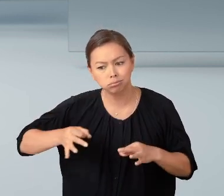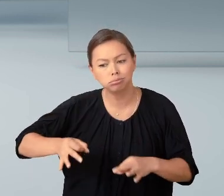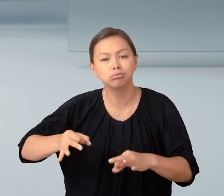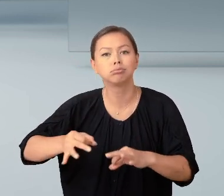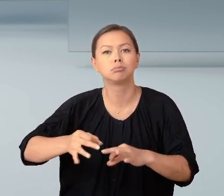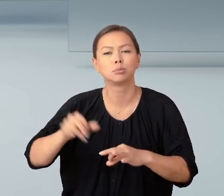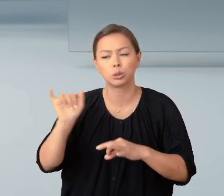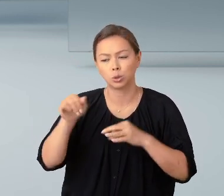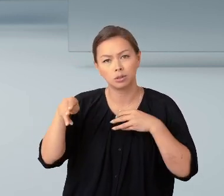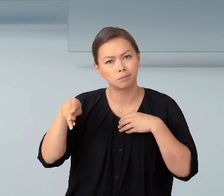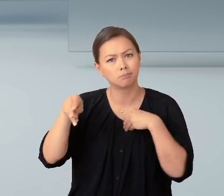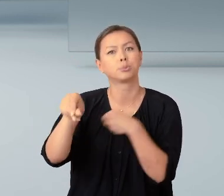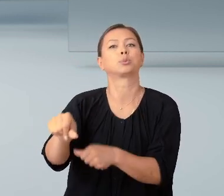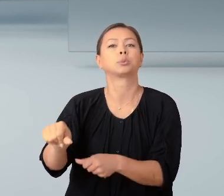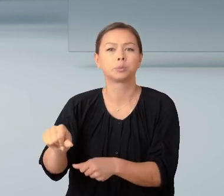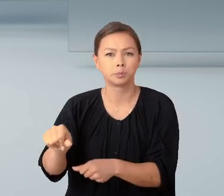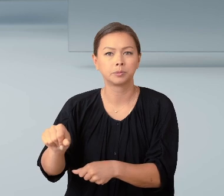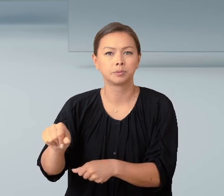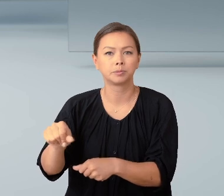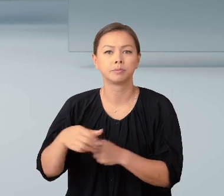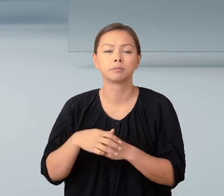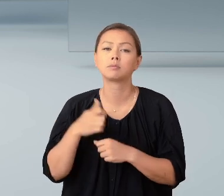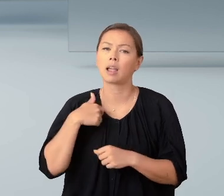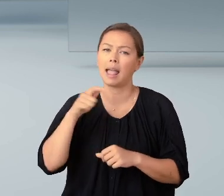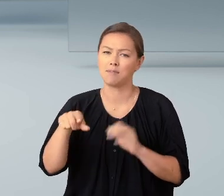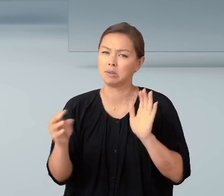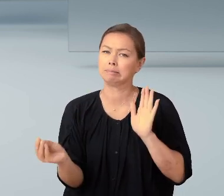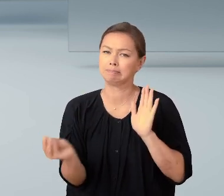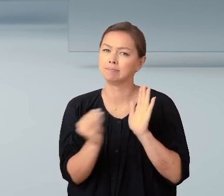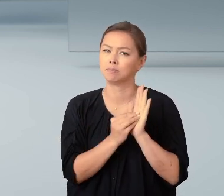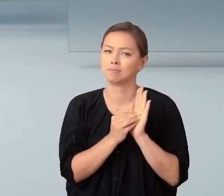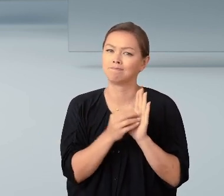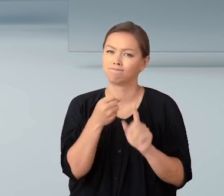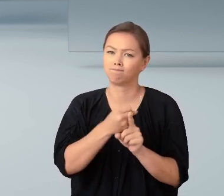I had to throw this in here. A quick word about ransomware. Ransomware